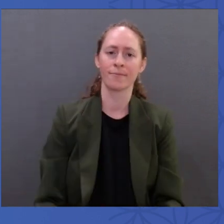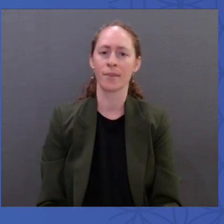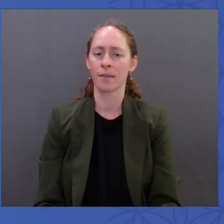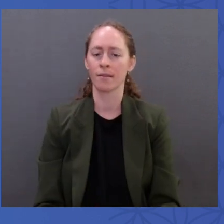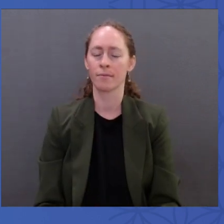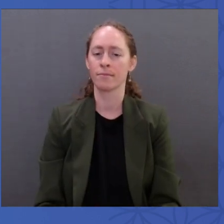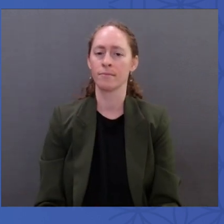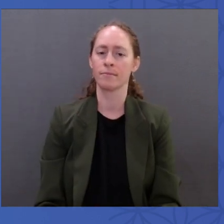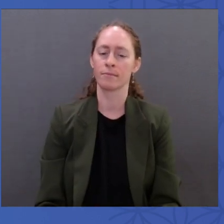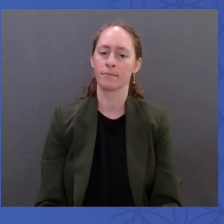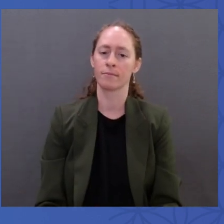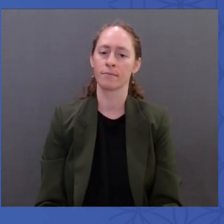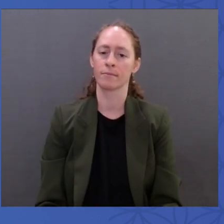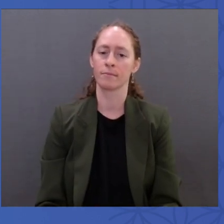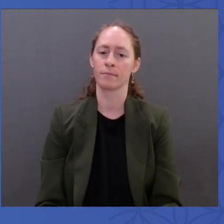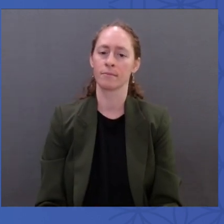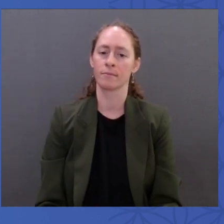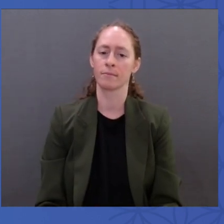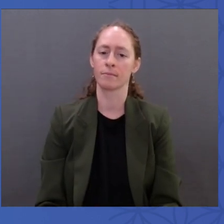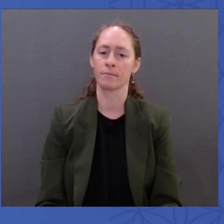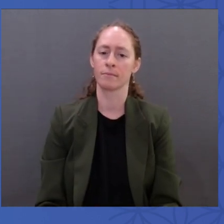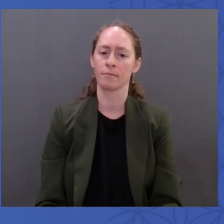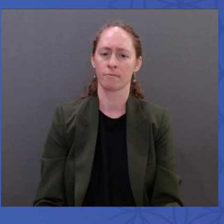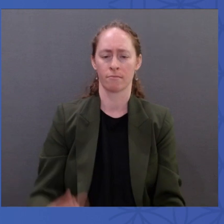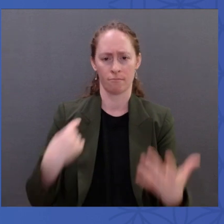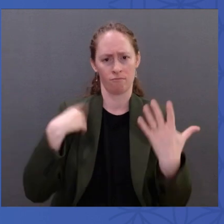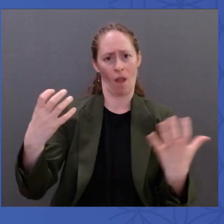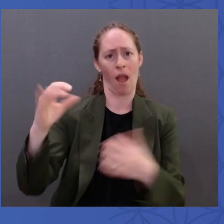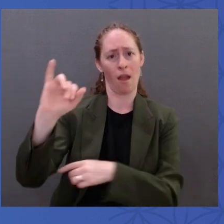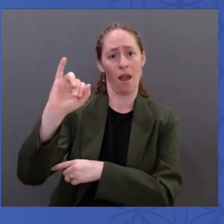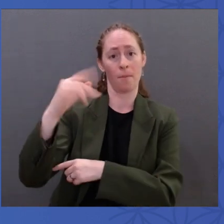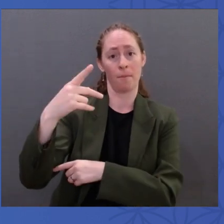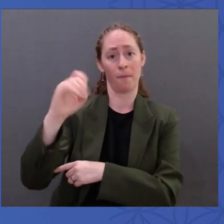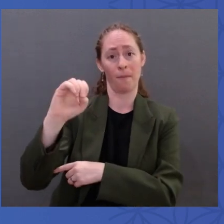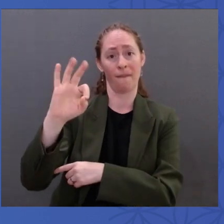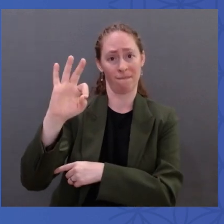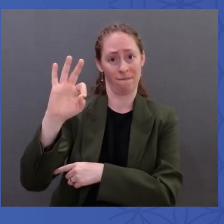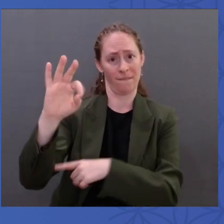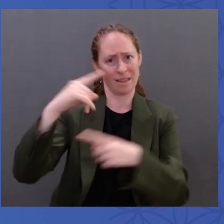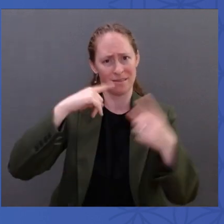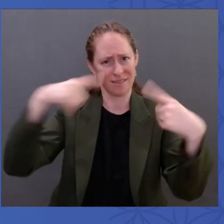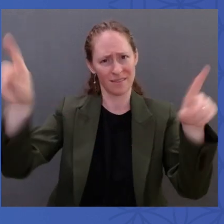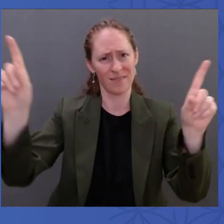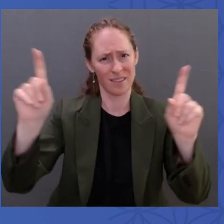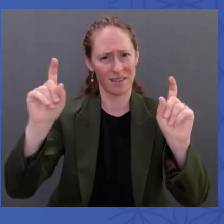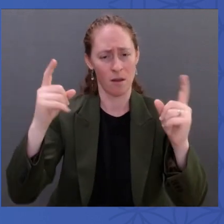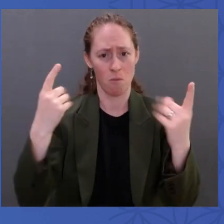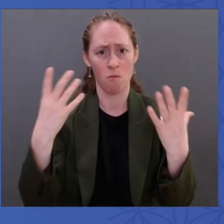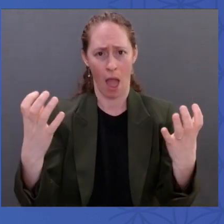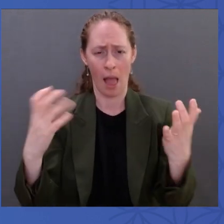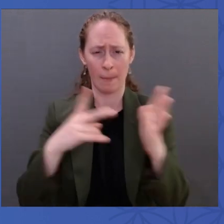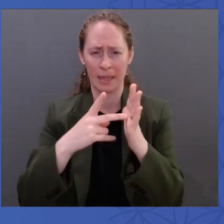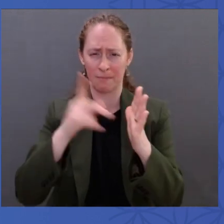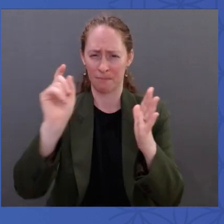It is important to address what we can among areas that are critical in participating countries